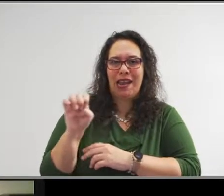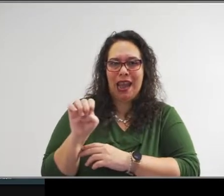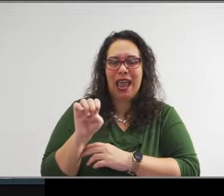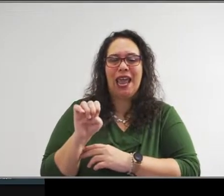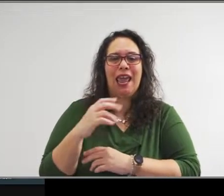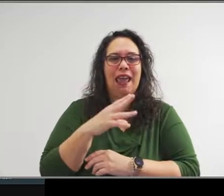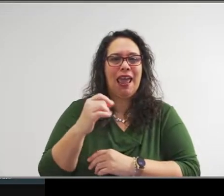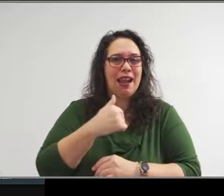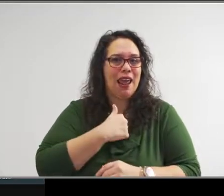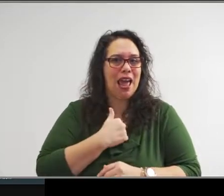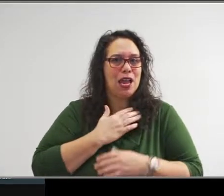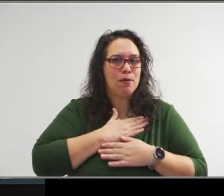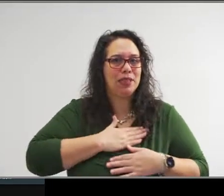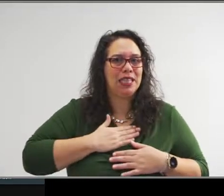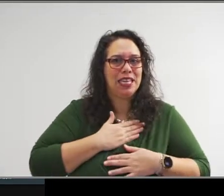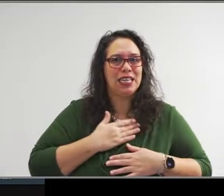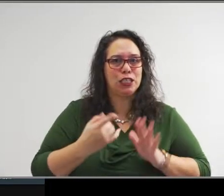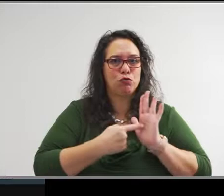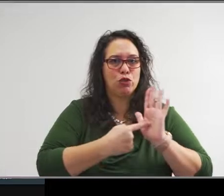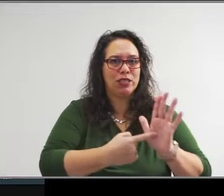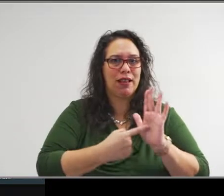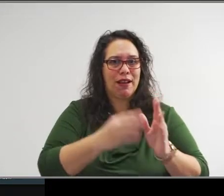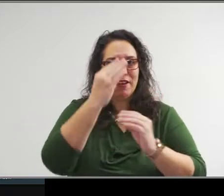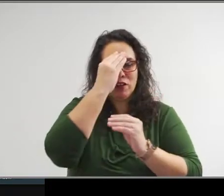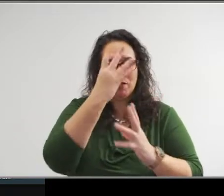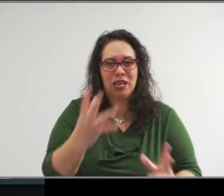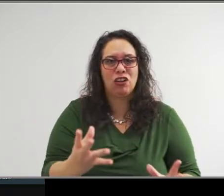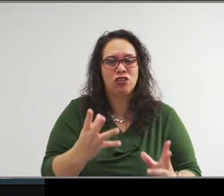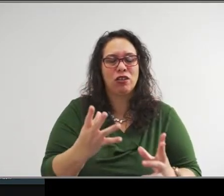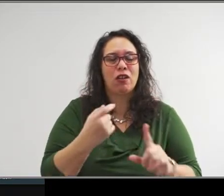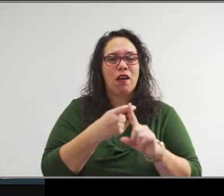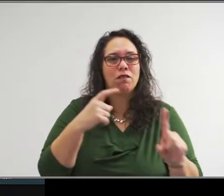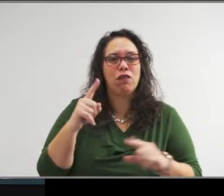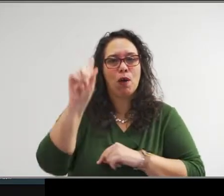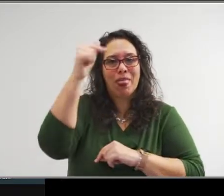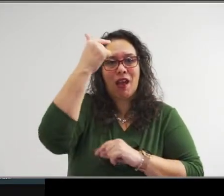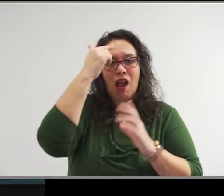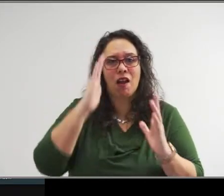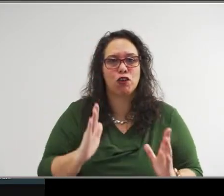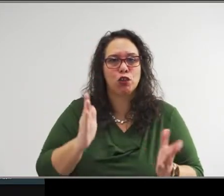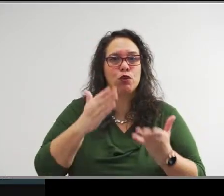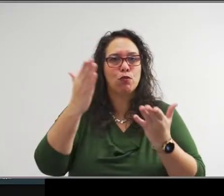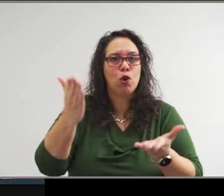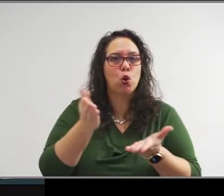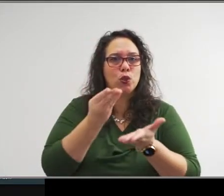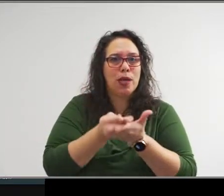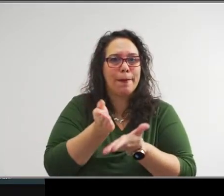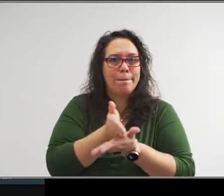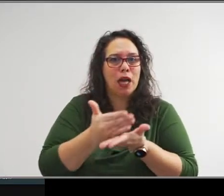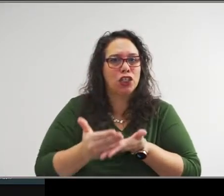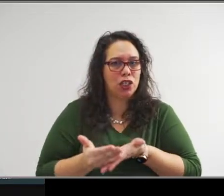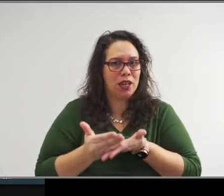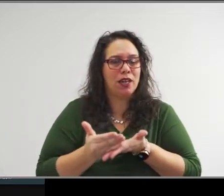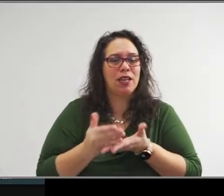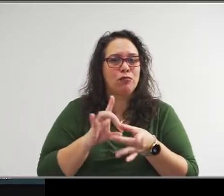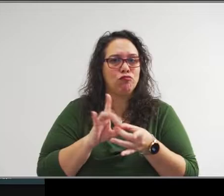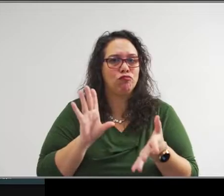present to you information provided in the governor's proposed budget that was just released last Friday.